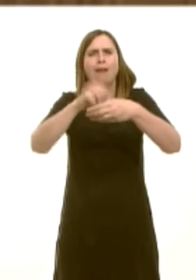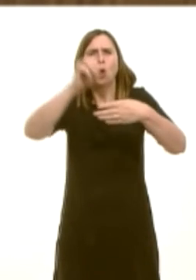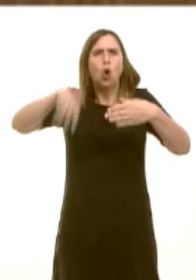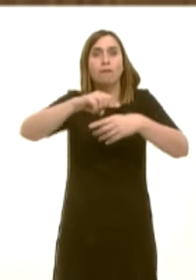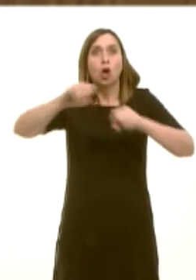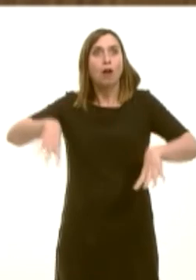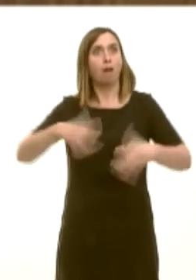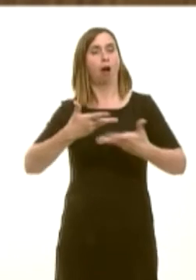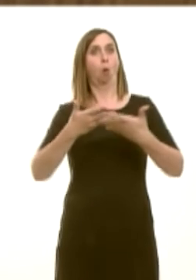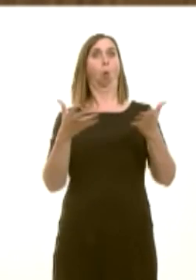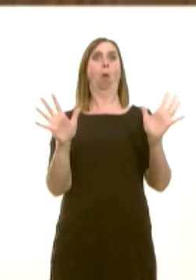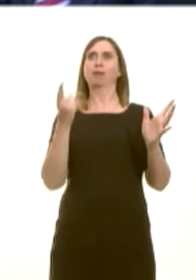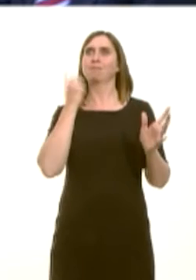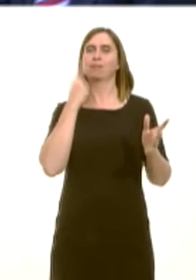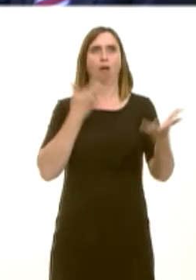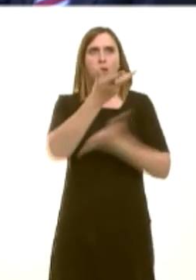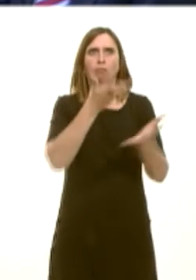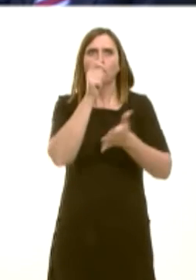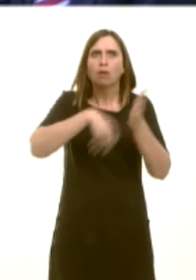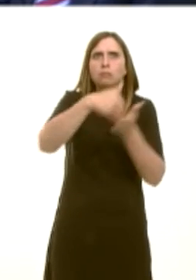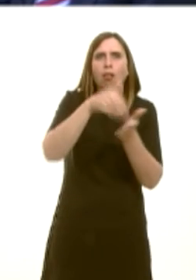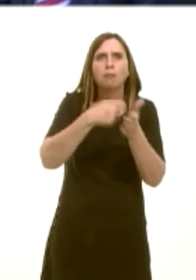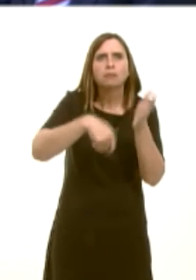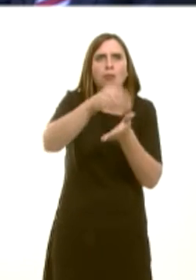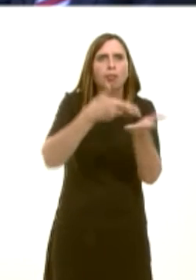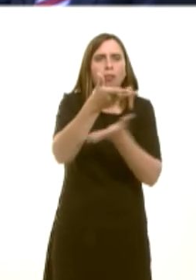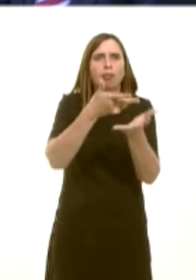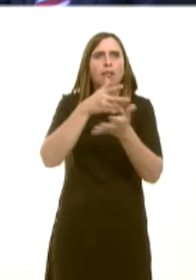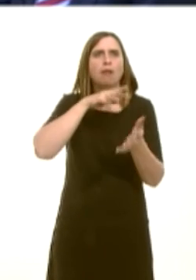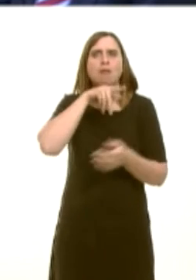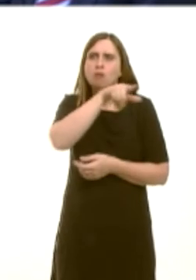remember when I was rural affairs Minister particularly high barriers in terms of food